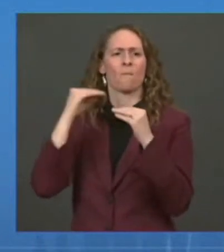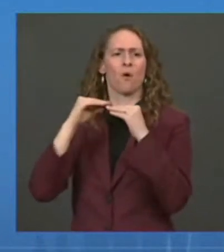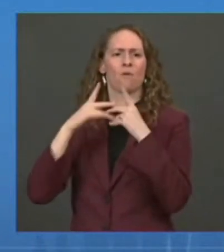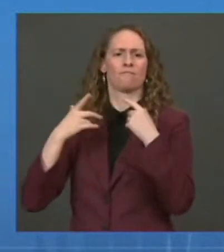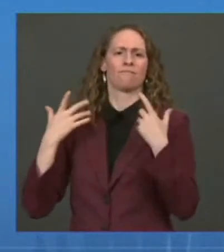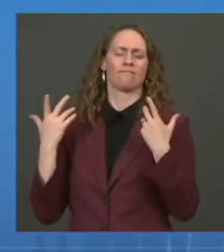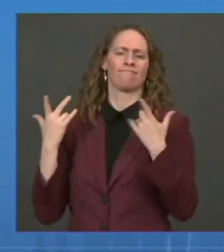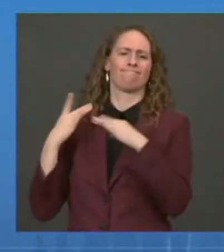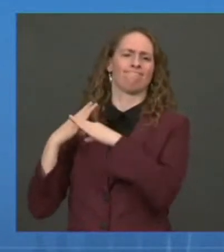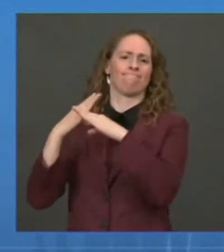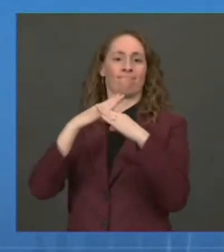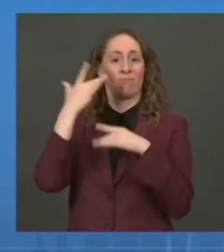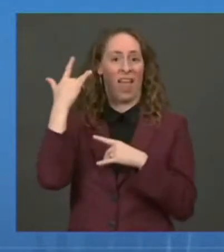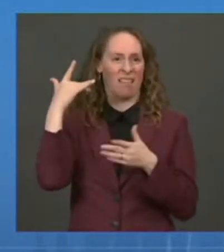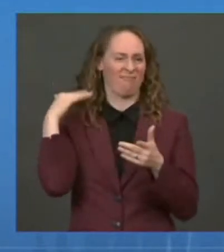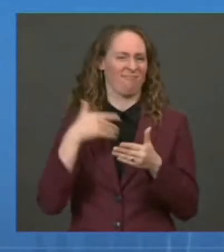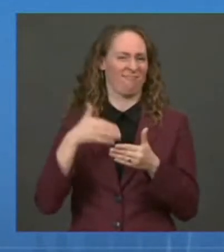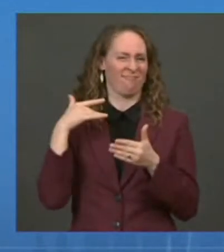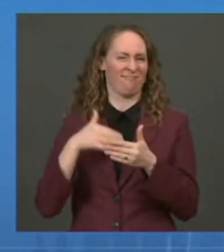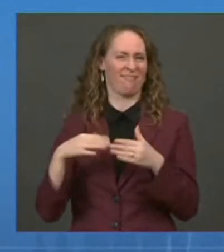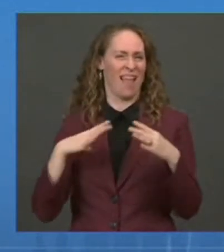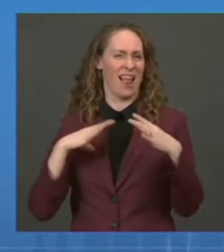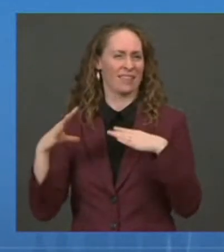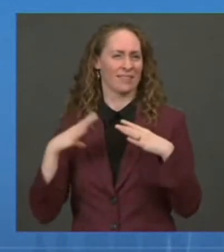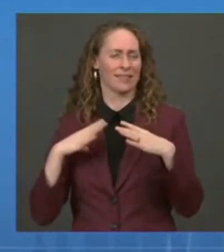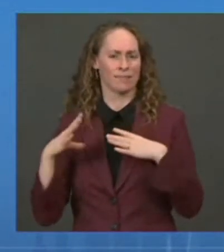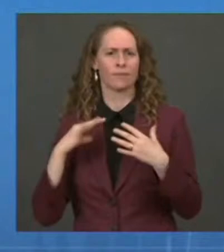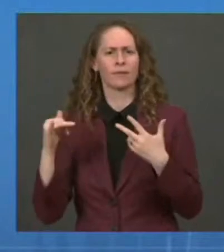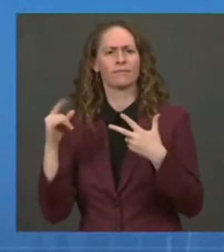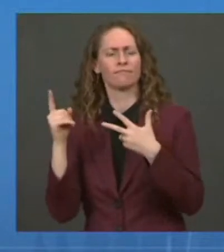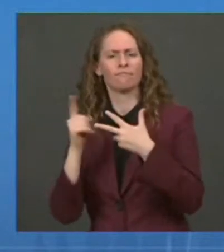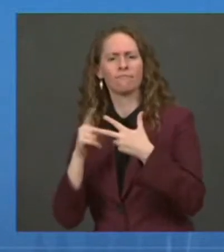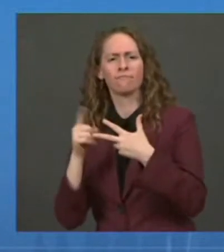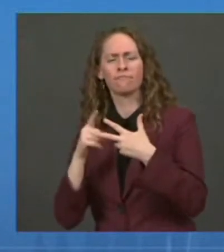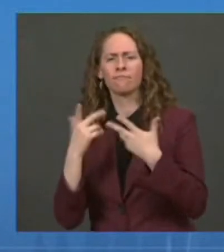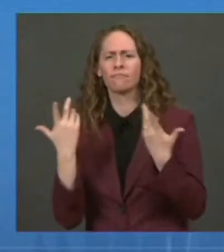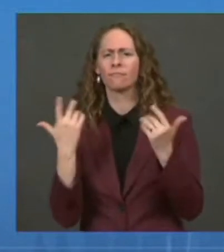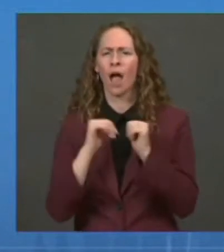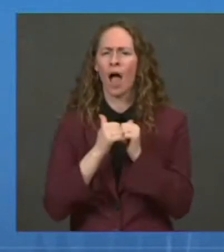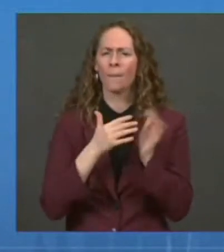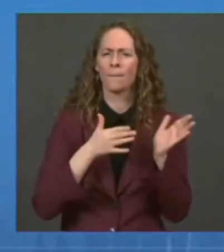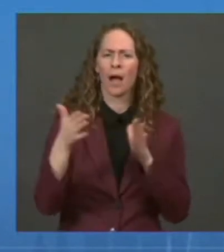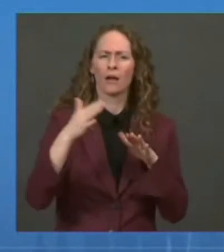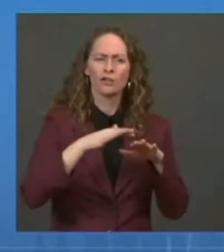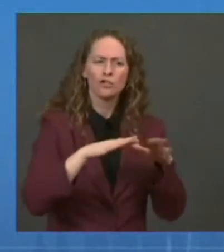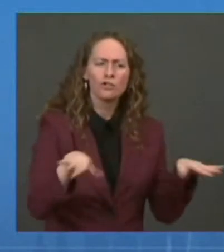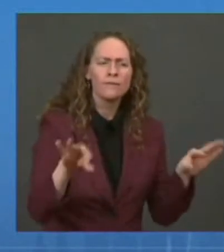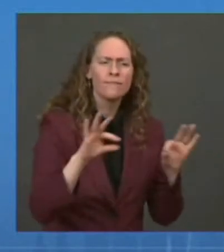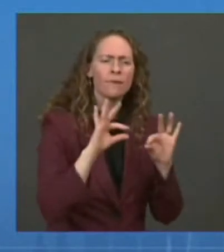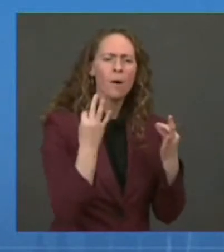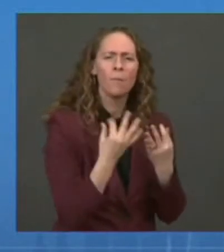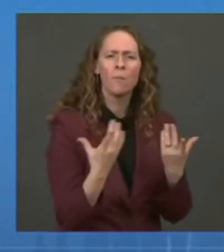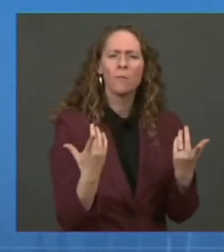AGAINST COVID ESPECIALLY AS WE LOOK FORWARD TO GATHER FOR THE HOLIDAYS. SECOND I WANT TO SHARE MORE ABOUT HOW WE'RE SUPPORTING